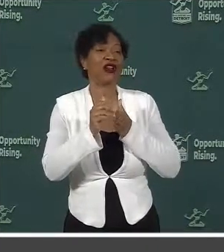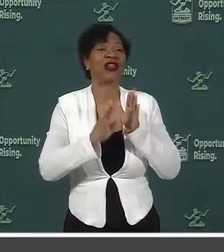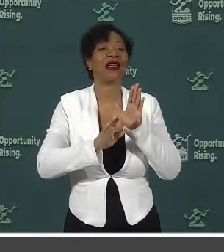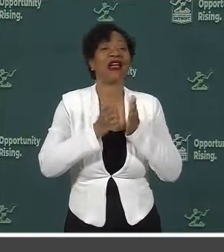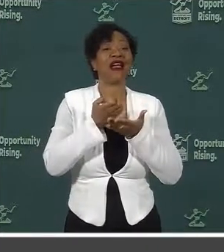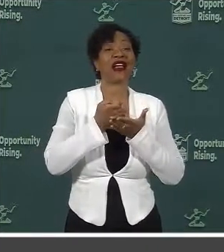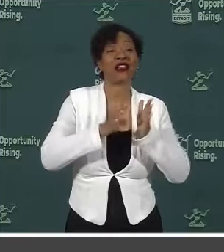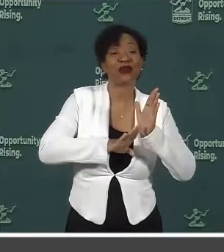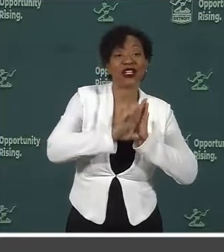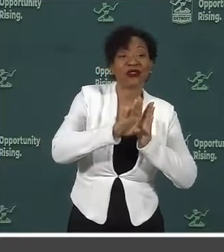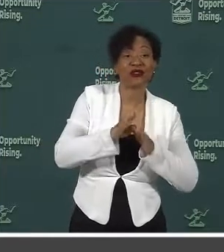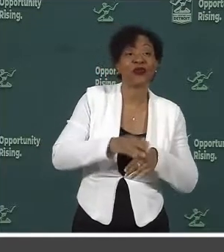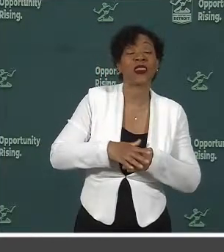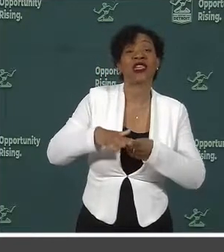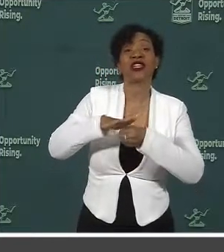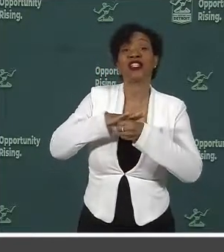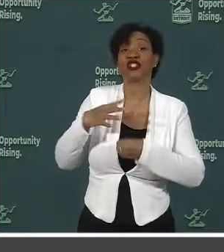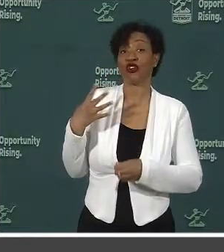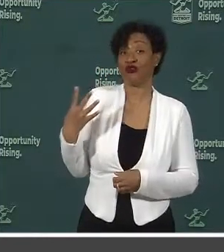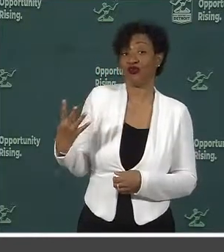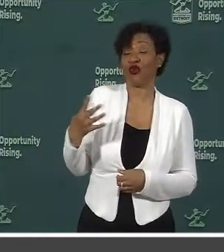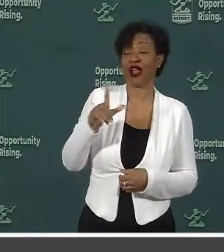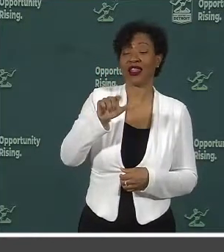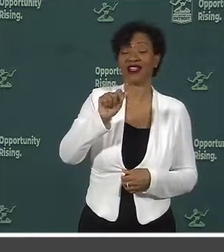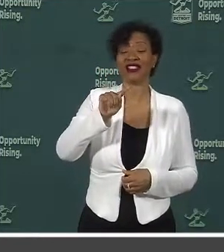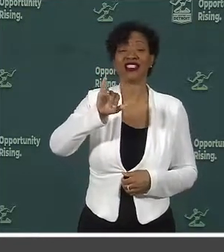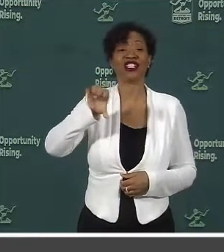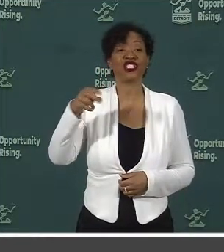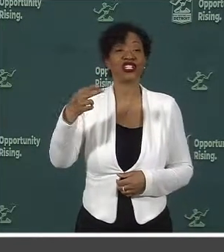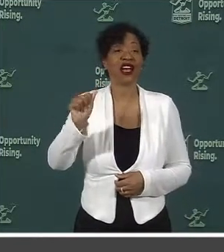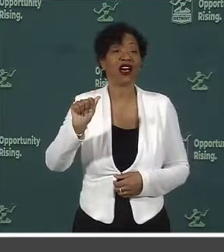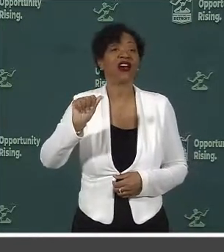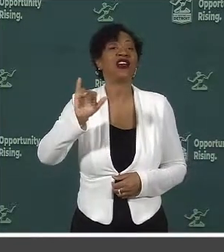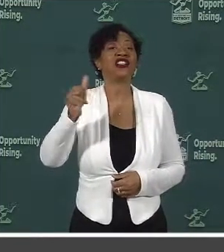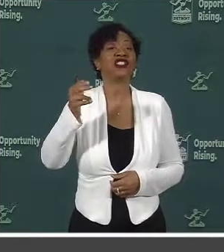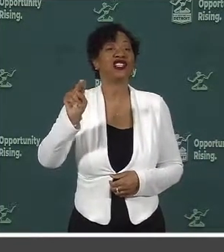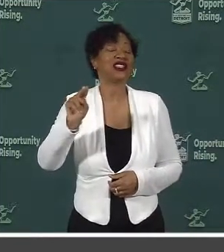FOR LATISHA JOHNSON SHE'S NOT NEW TO ME MY FIRST MONTH ON THE